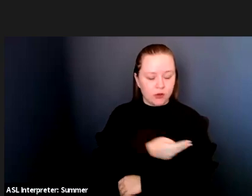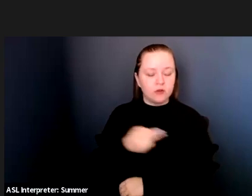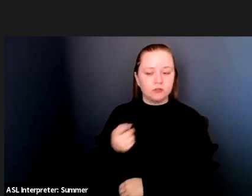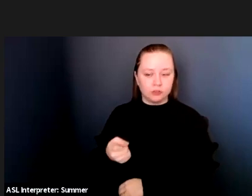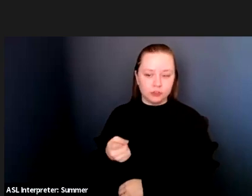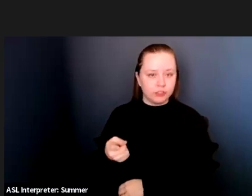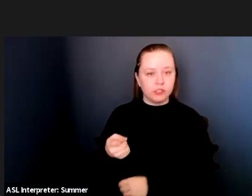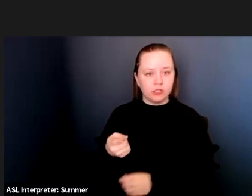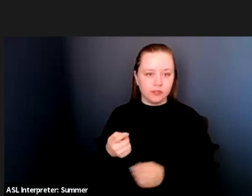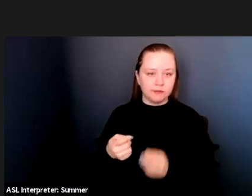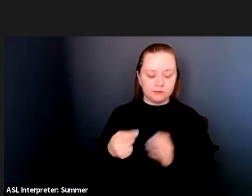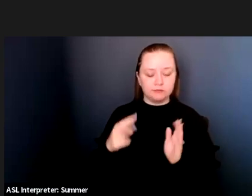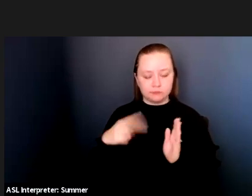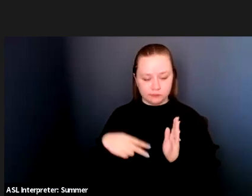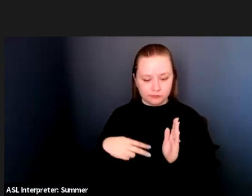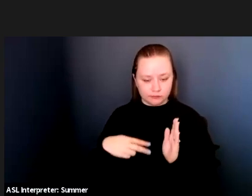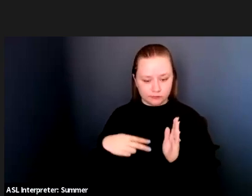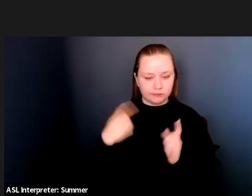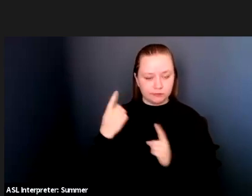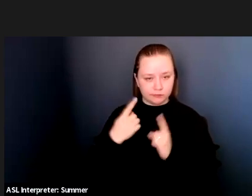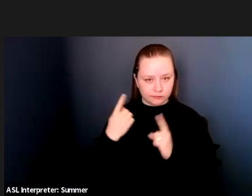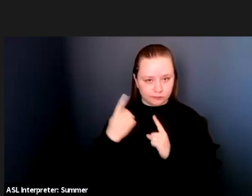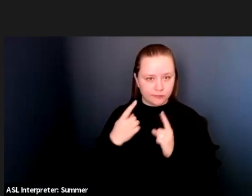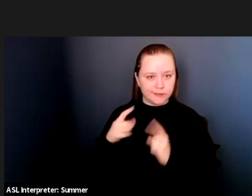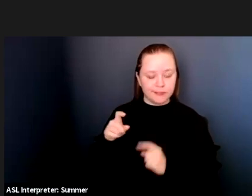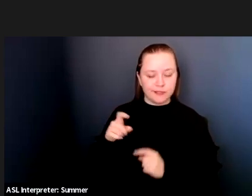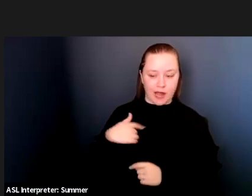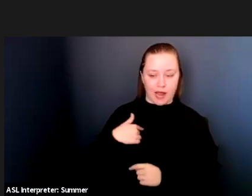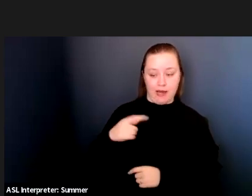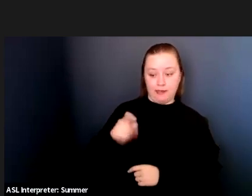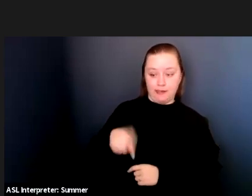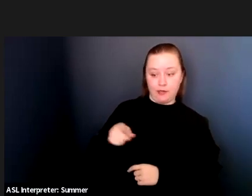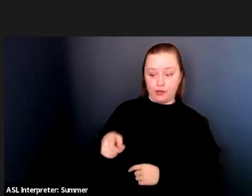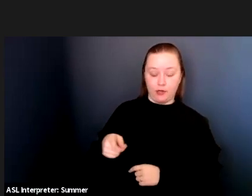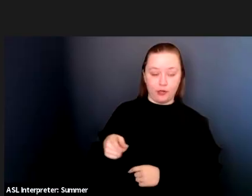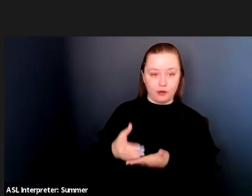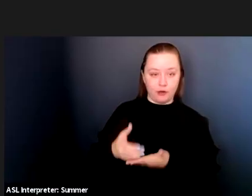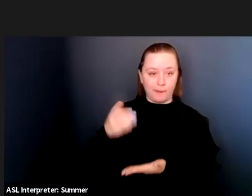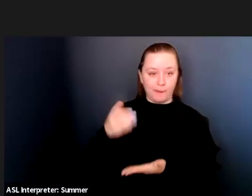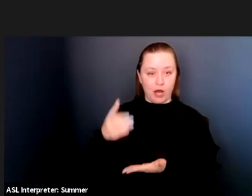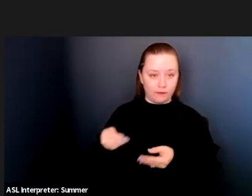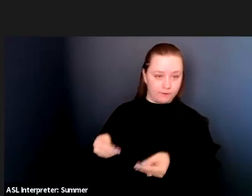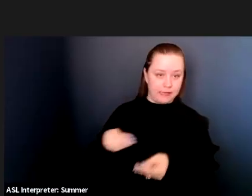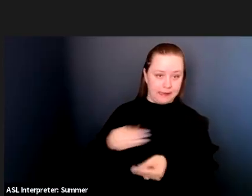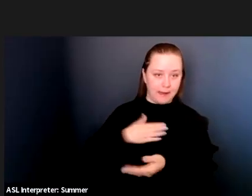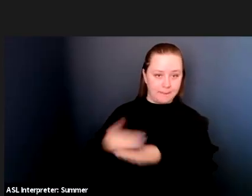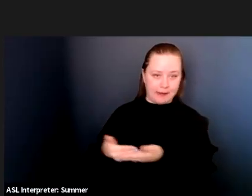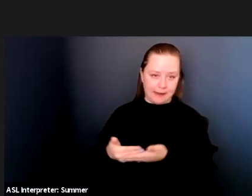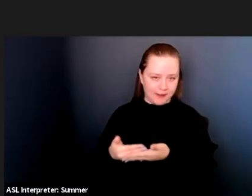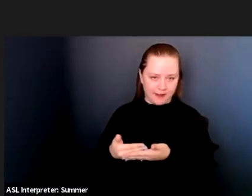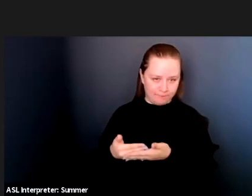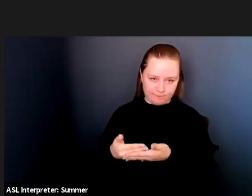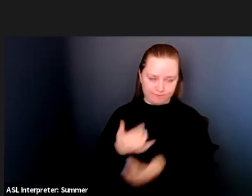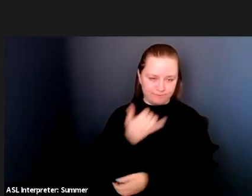that I needed her to bottle feed my baby. Not so much. But it took